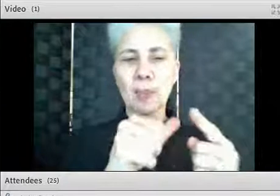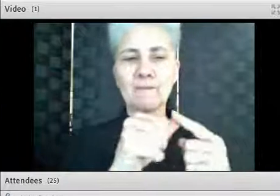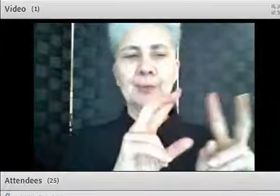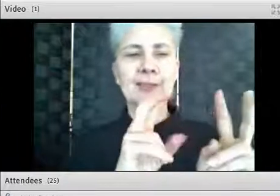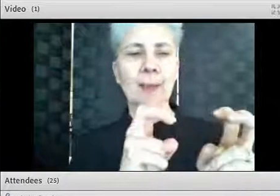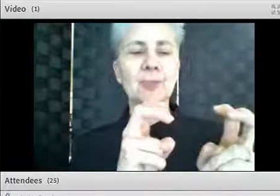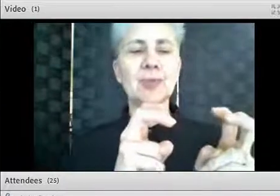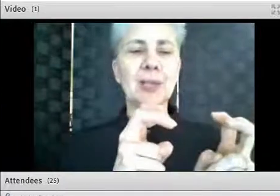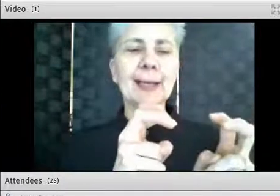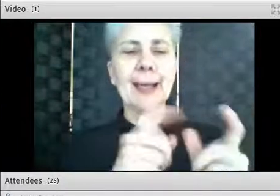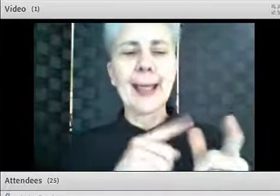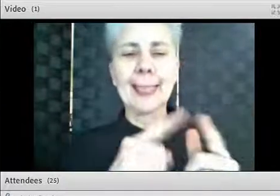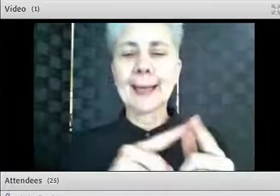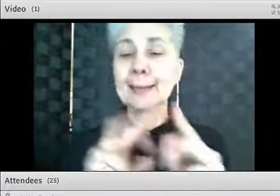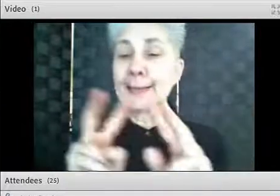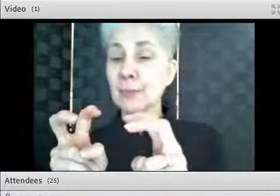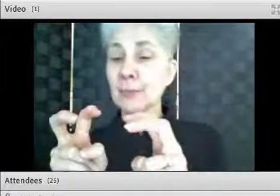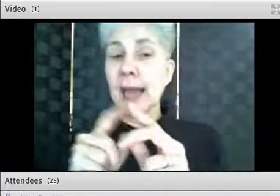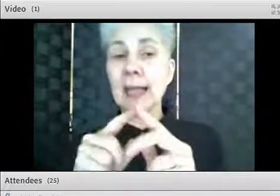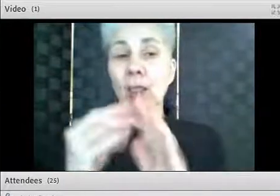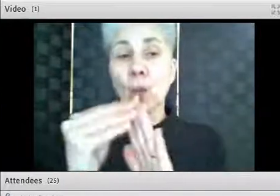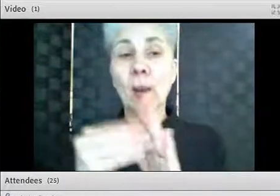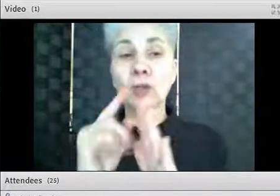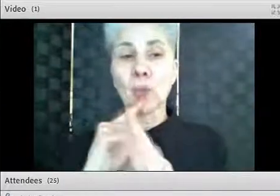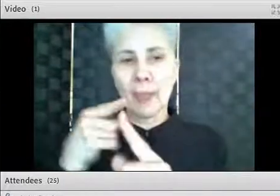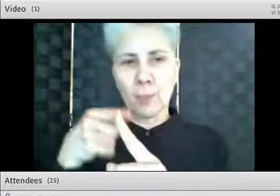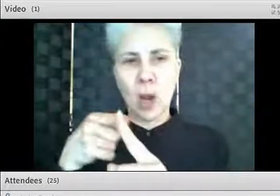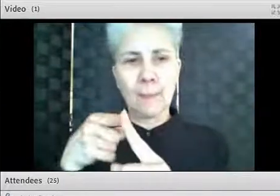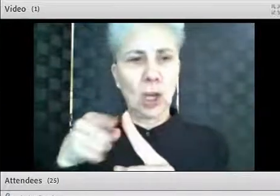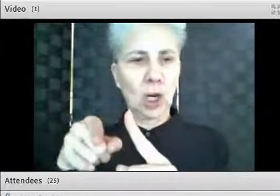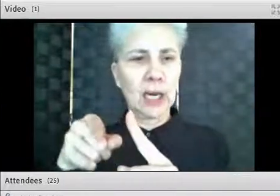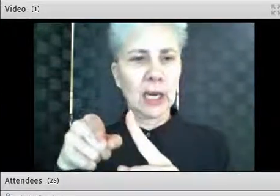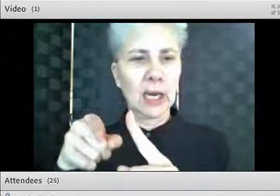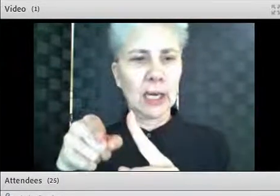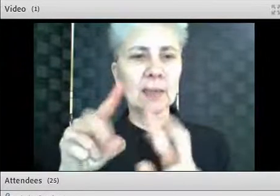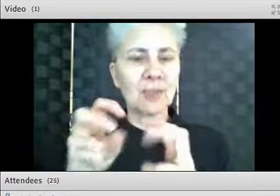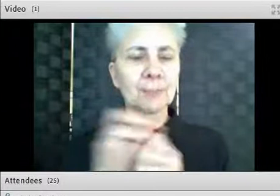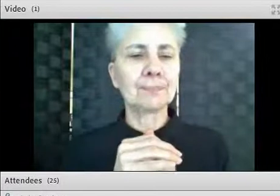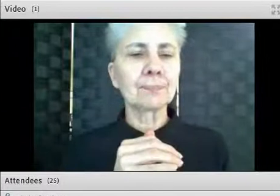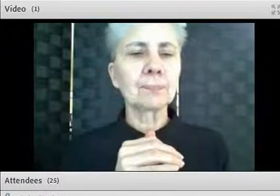should be the primary subject of the work. Okay.